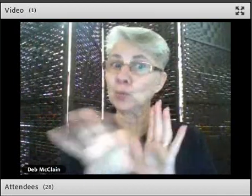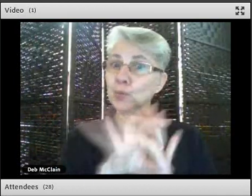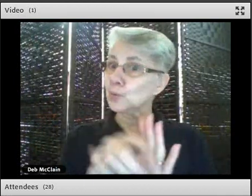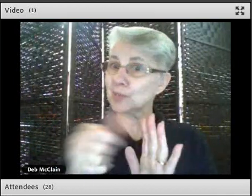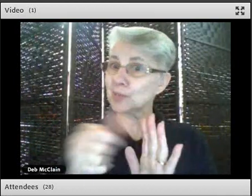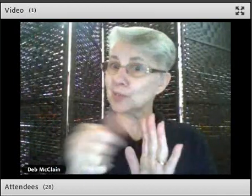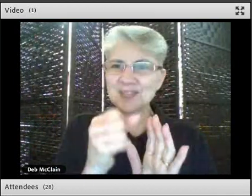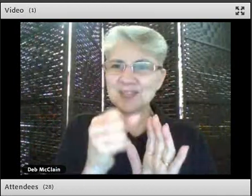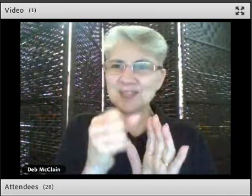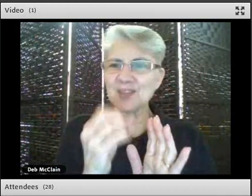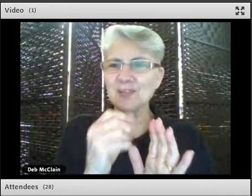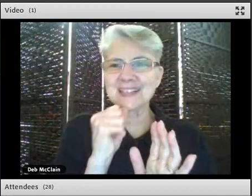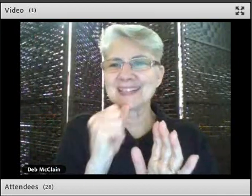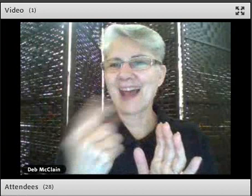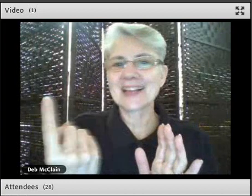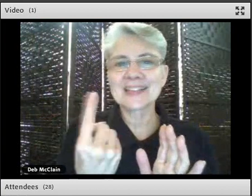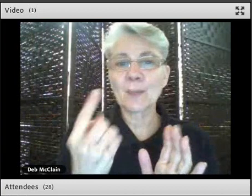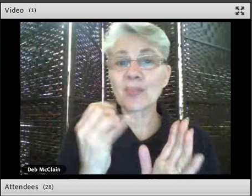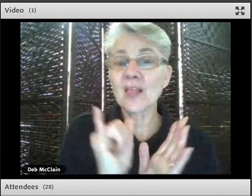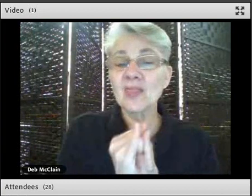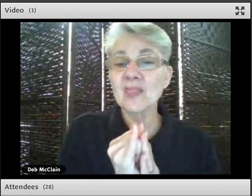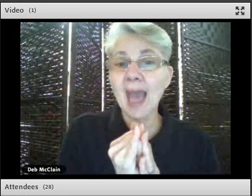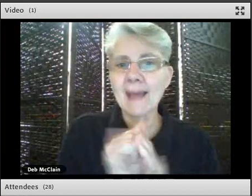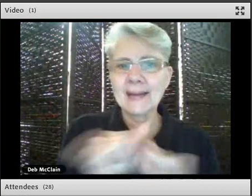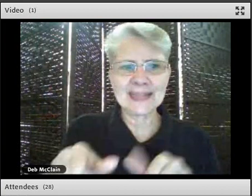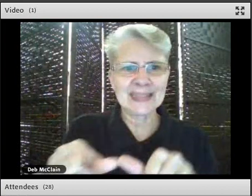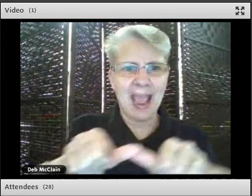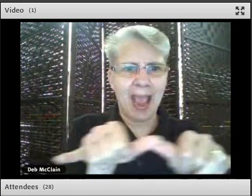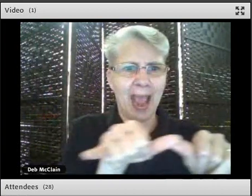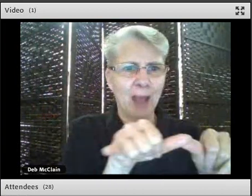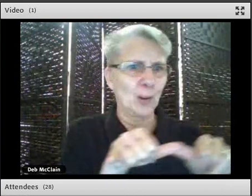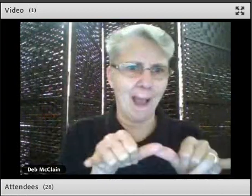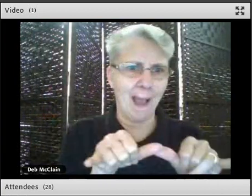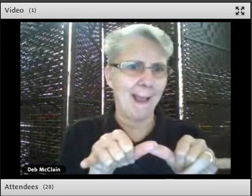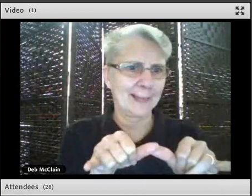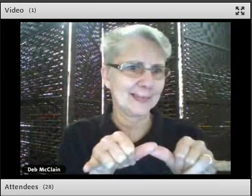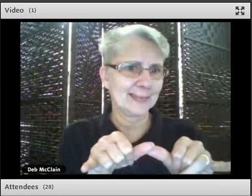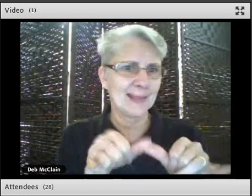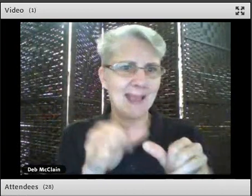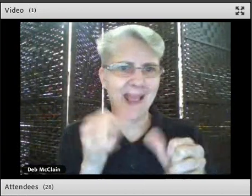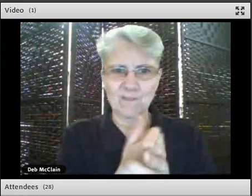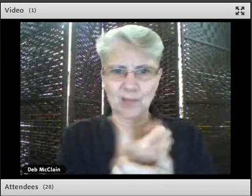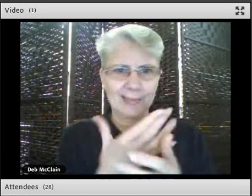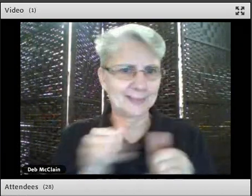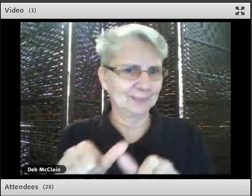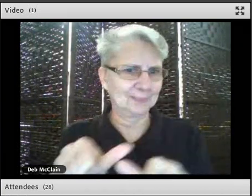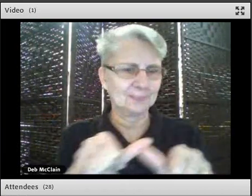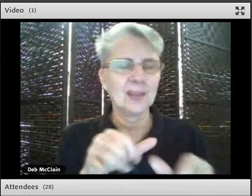It's more of an institutional choice. I should have had a little dog-ear logo there